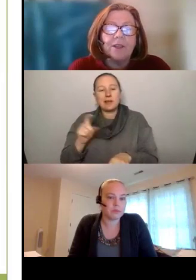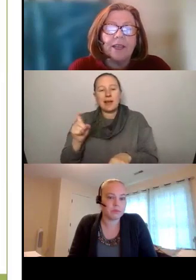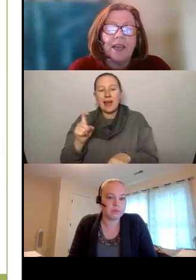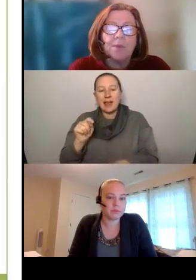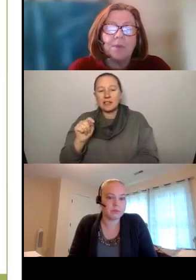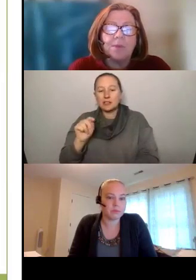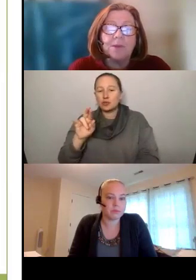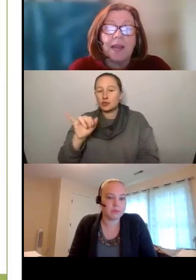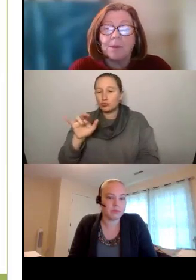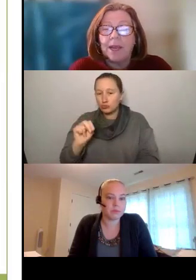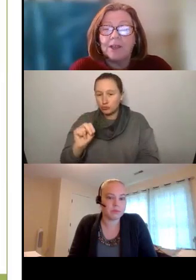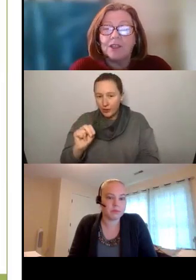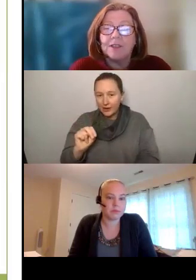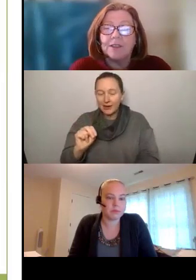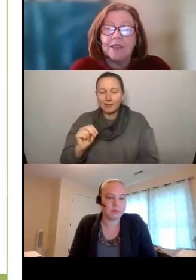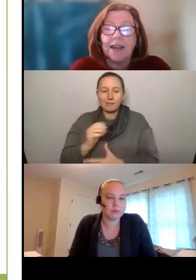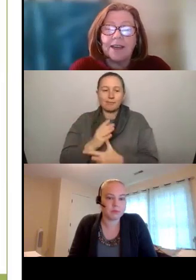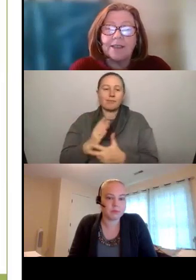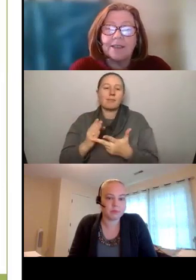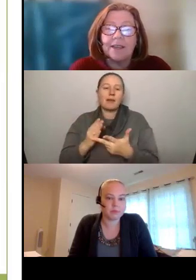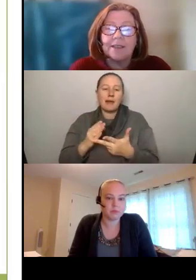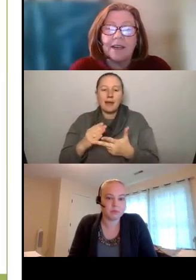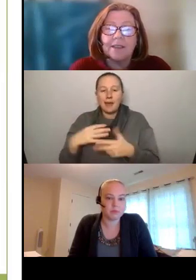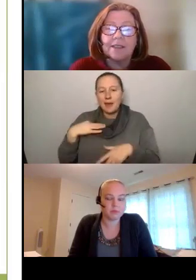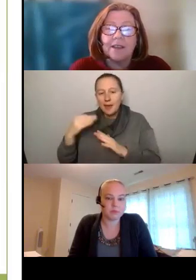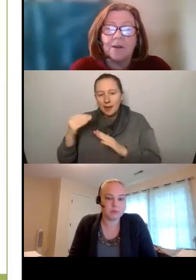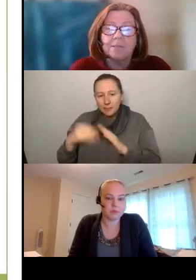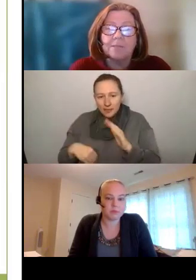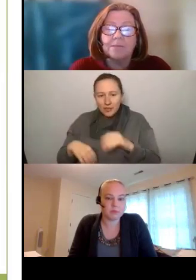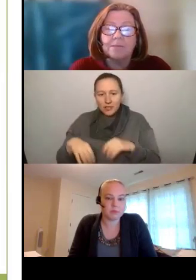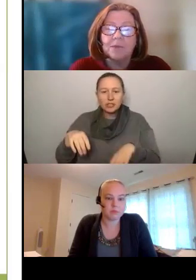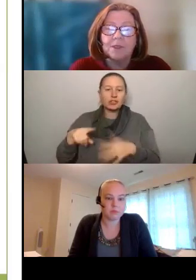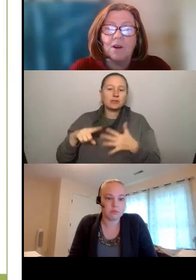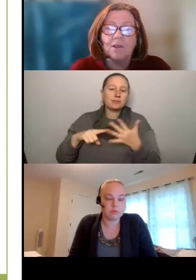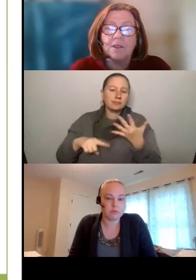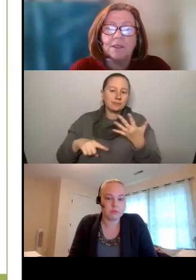looking at people's applications and status and status results,